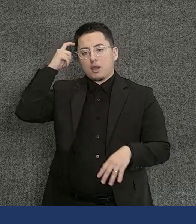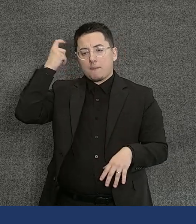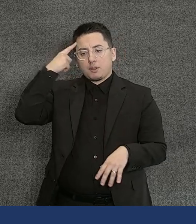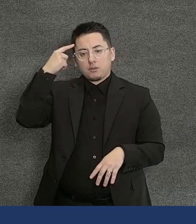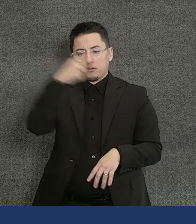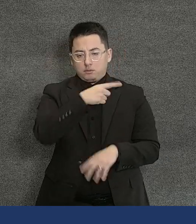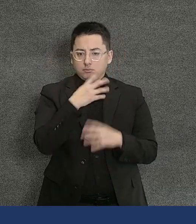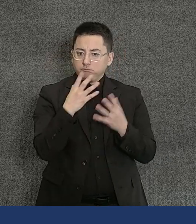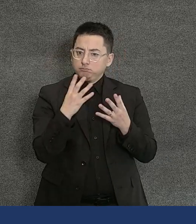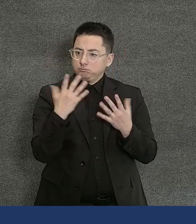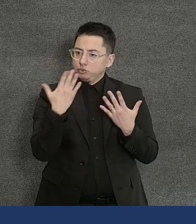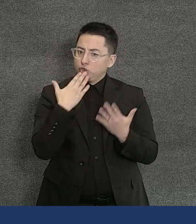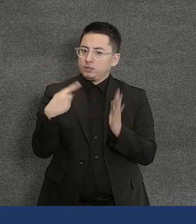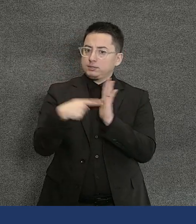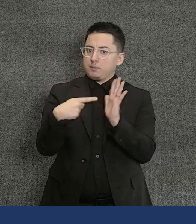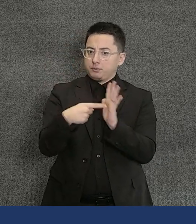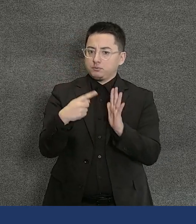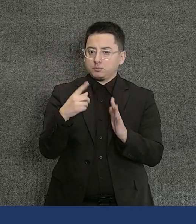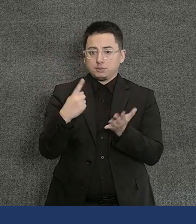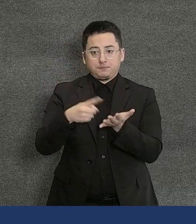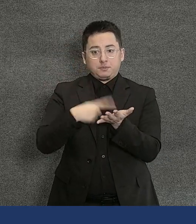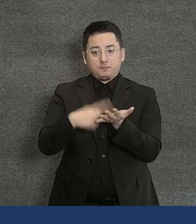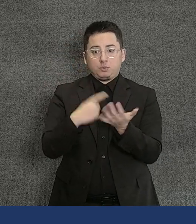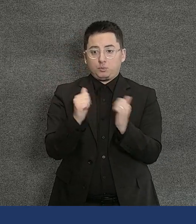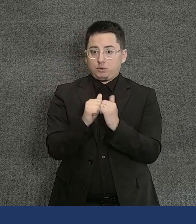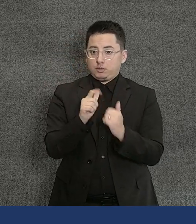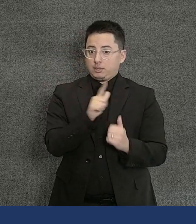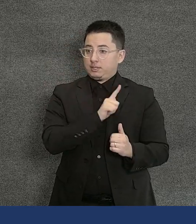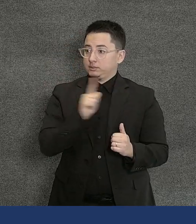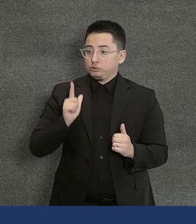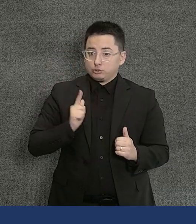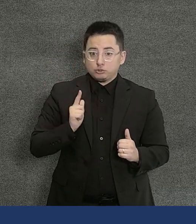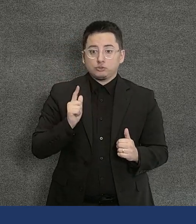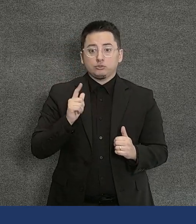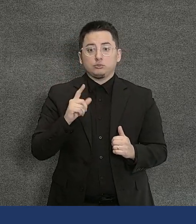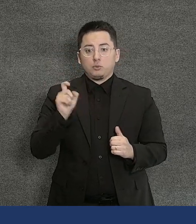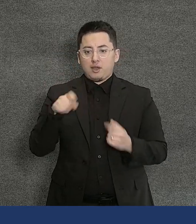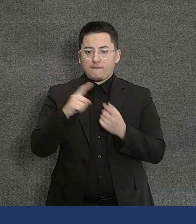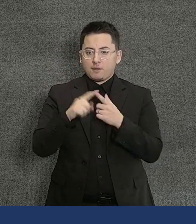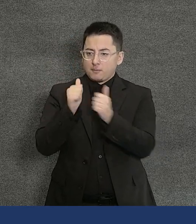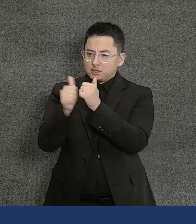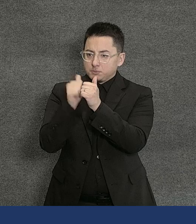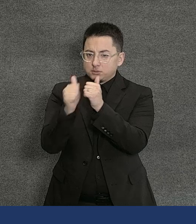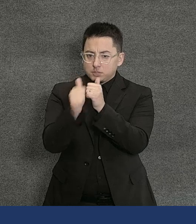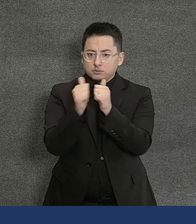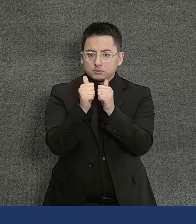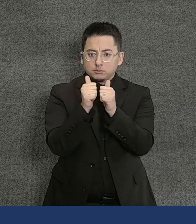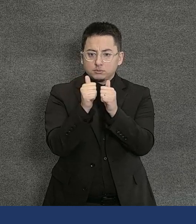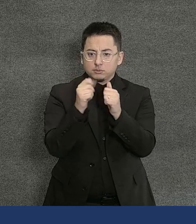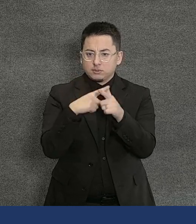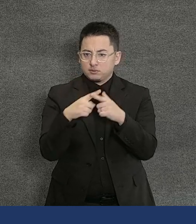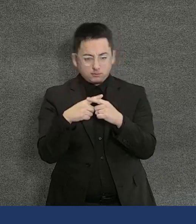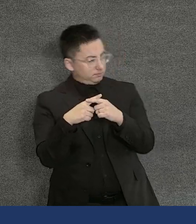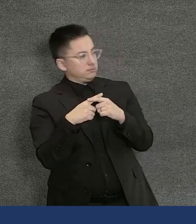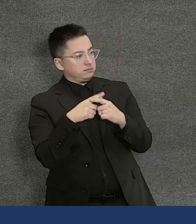when it comes to public policy, it's about going on the offense, passing bills. But sometimes, it's about defense, getting rid of